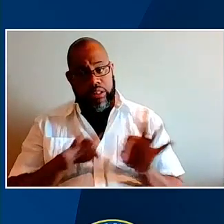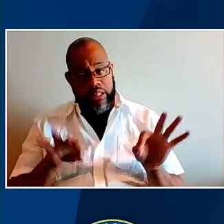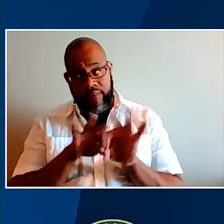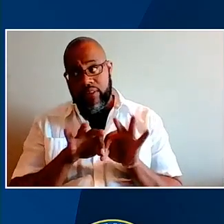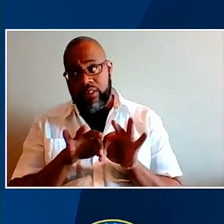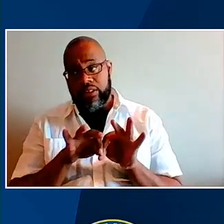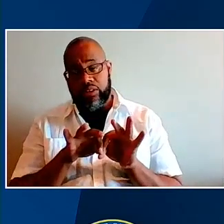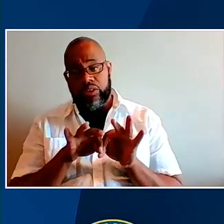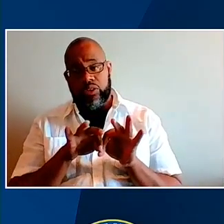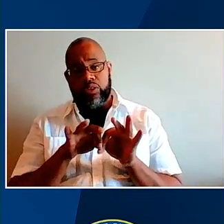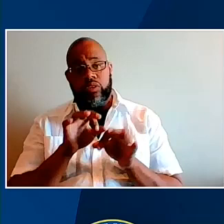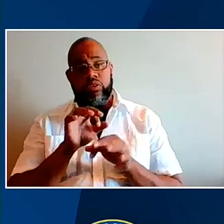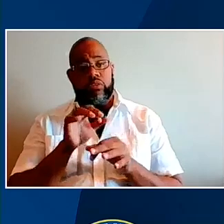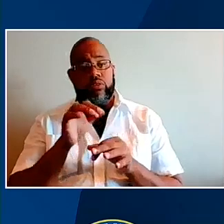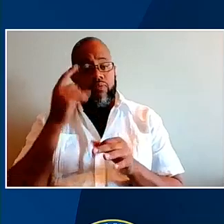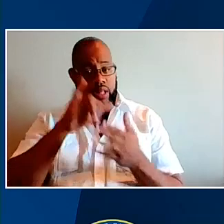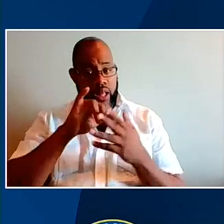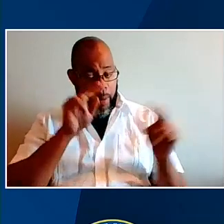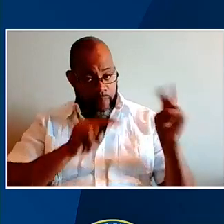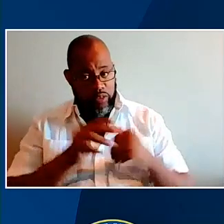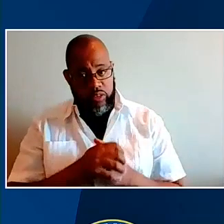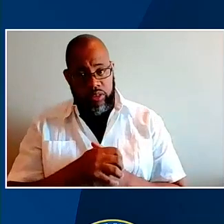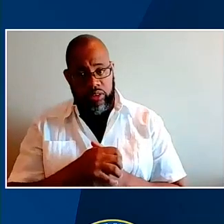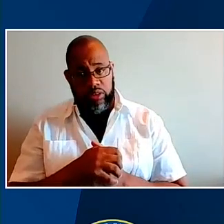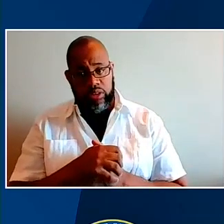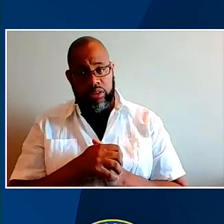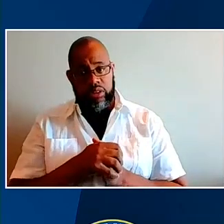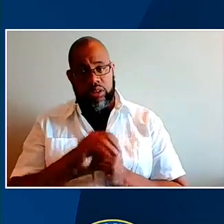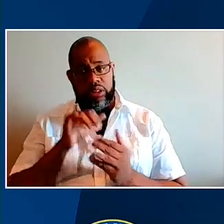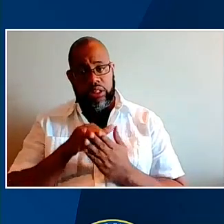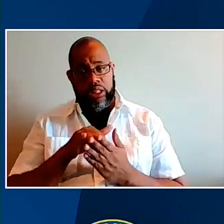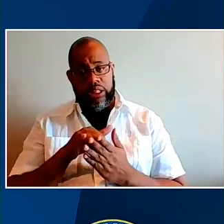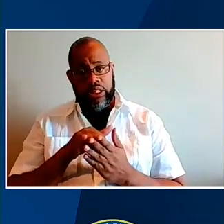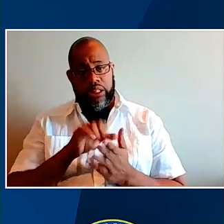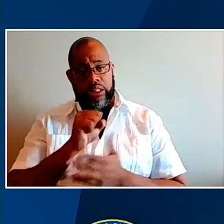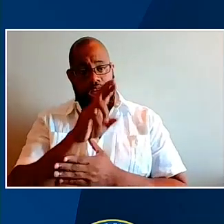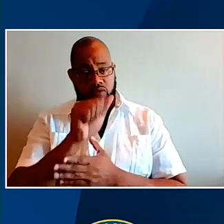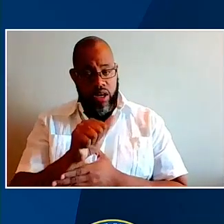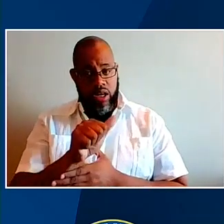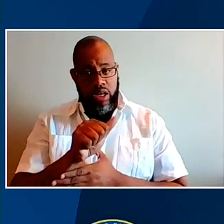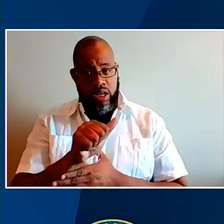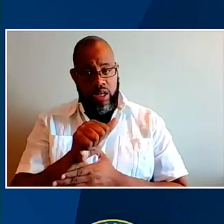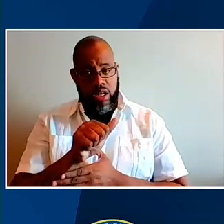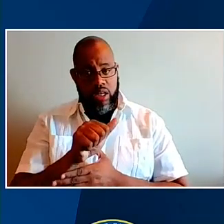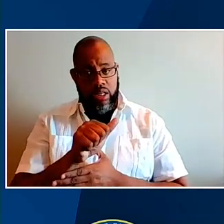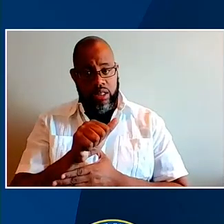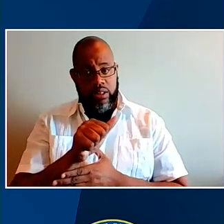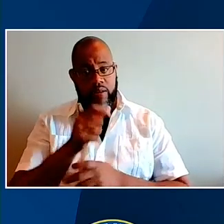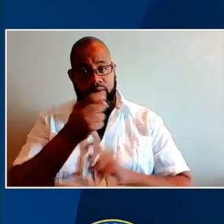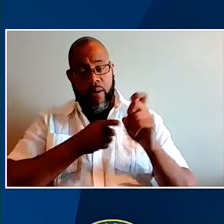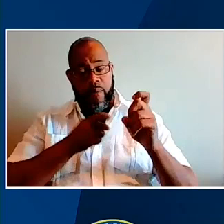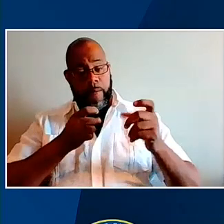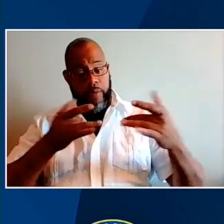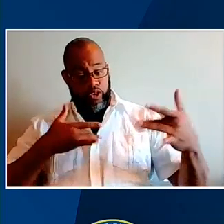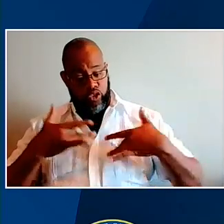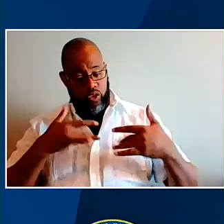to the observation that SARA emerged out of a concern that the vast majority of